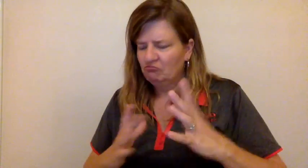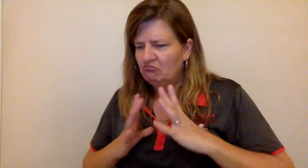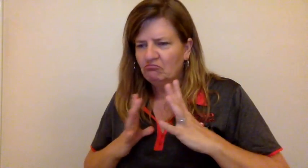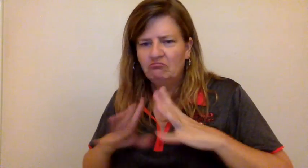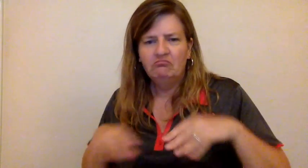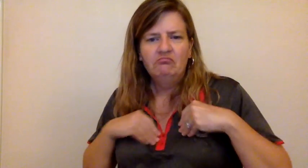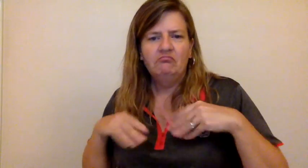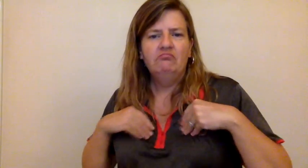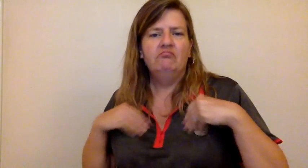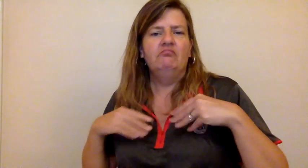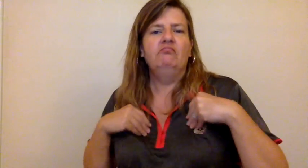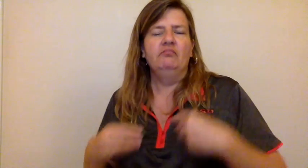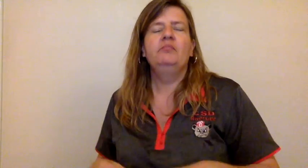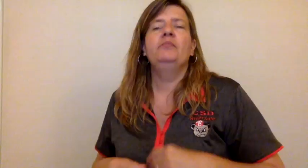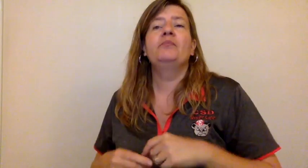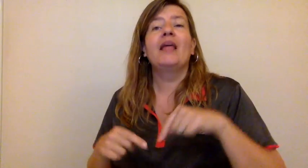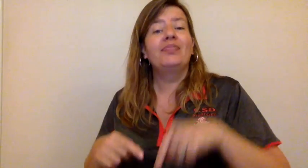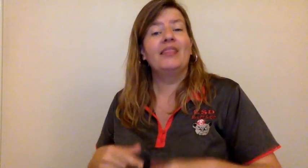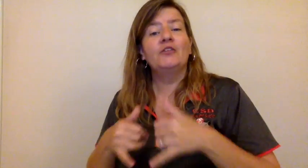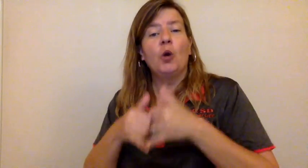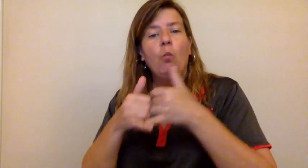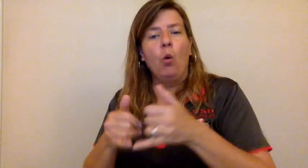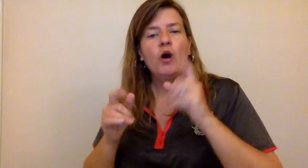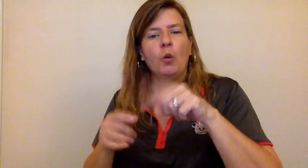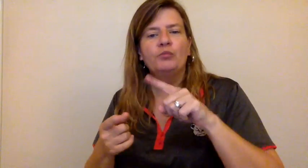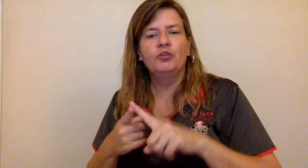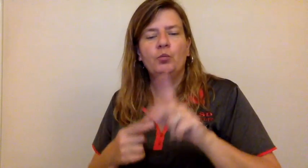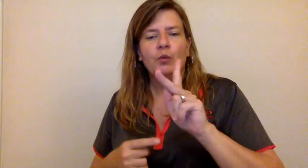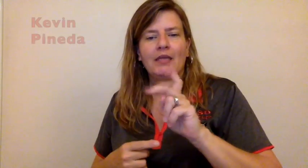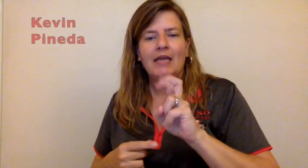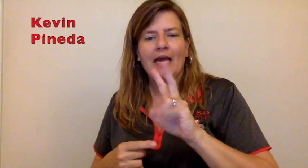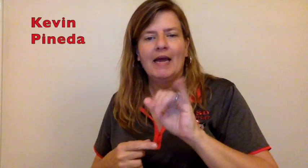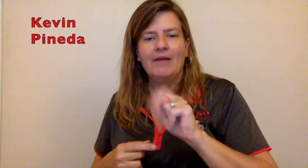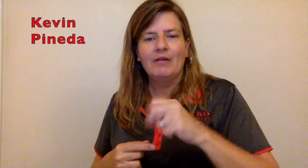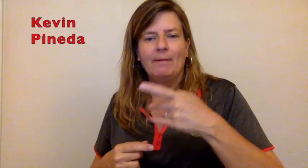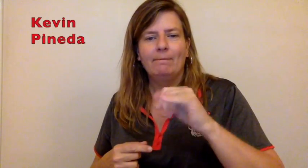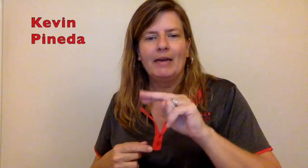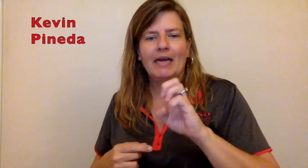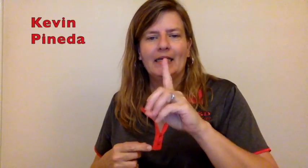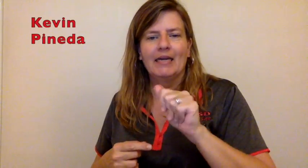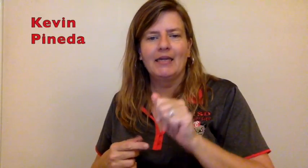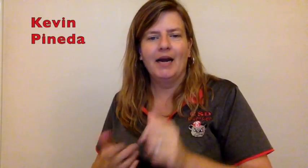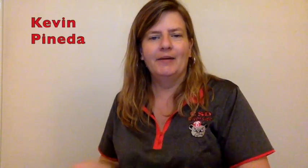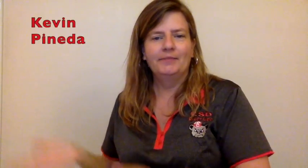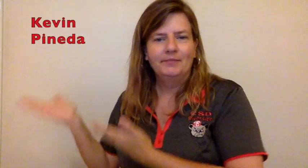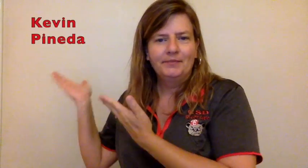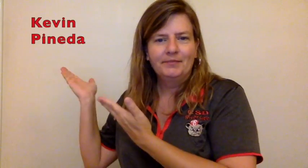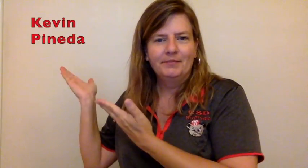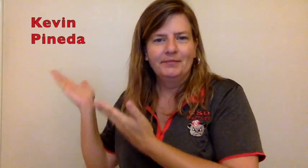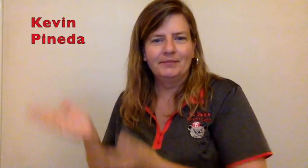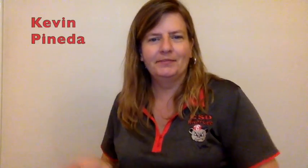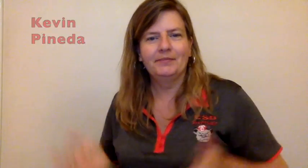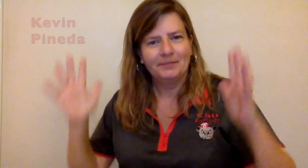handled it well and this award goes to Kevin Pineda. Congratulations.